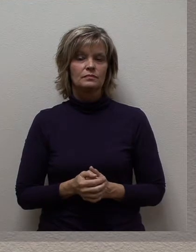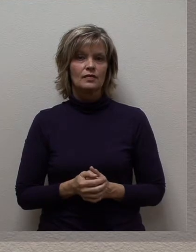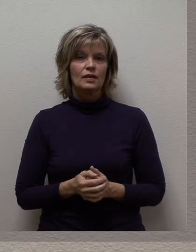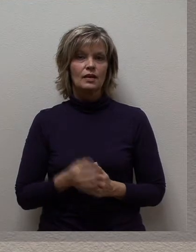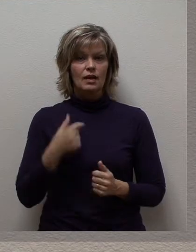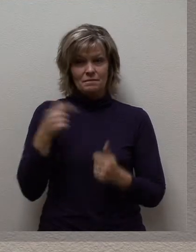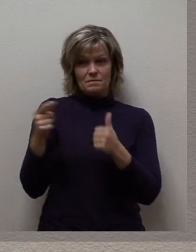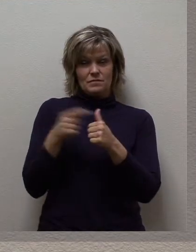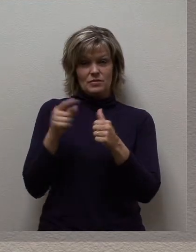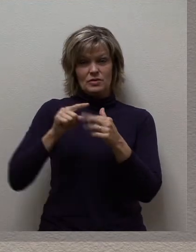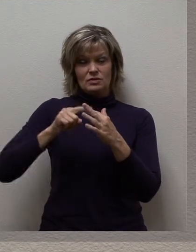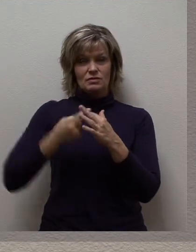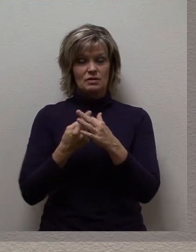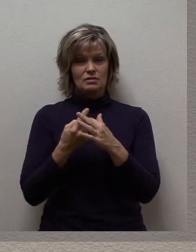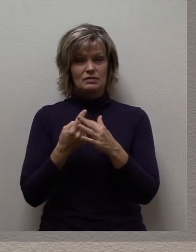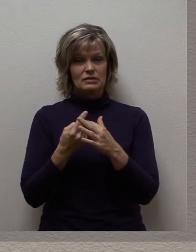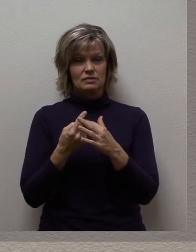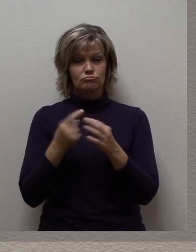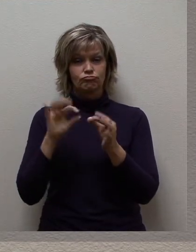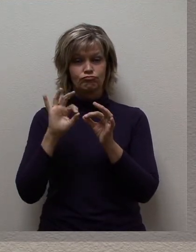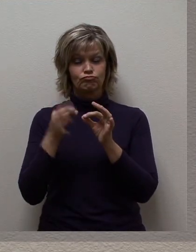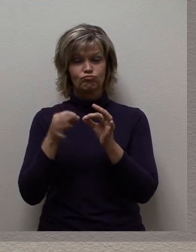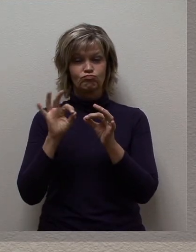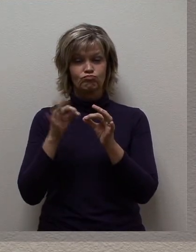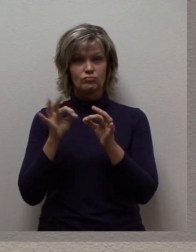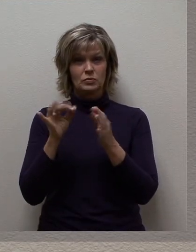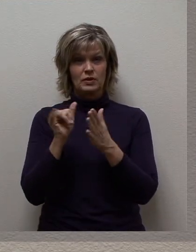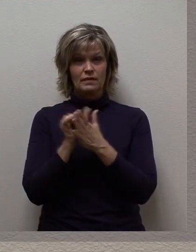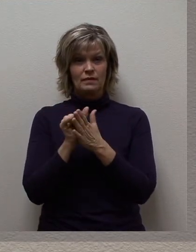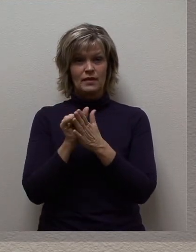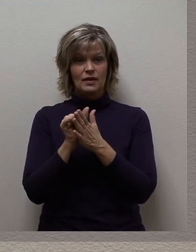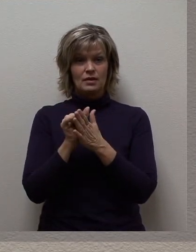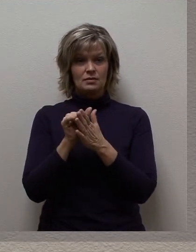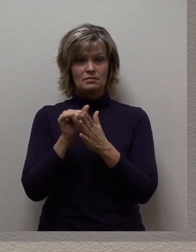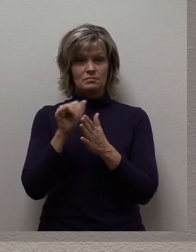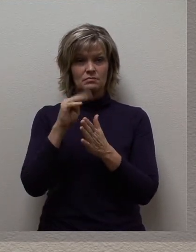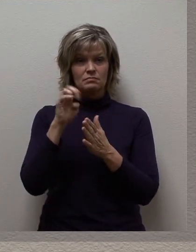When I first began interpreting for the press conferences here in Minot